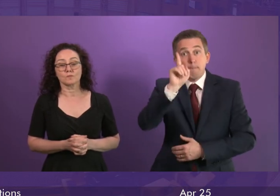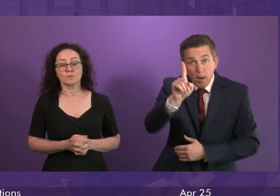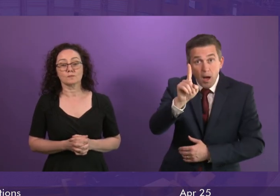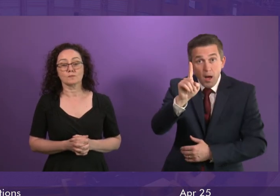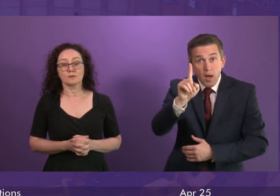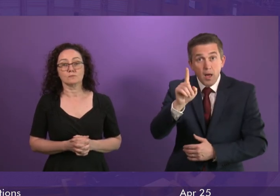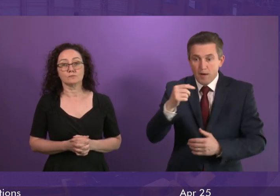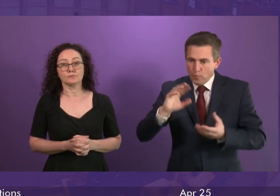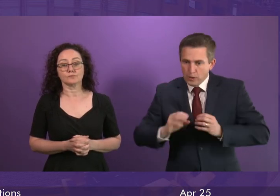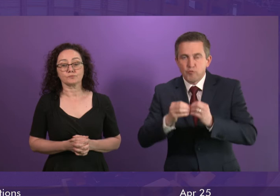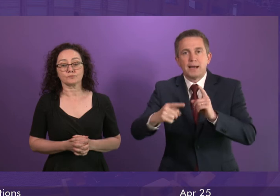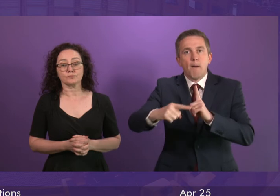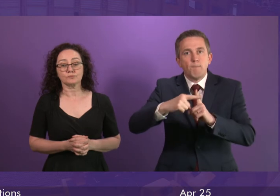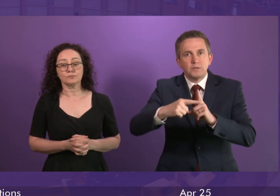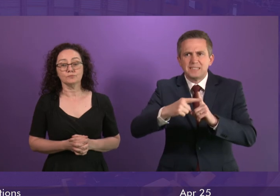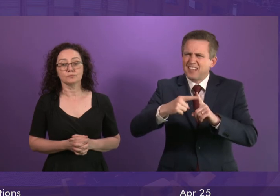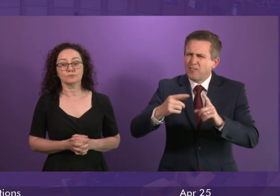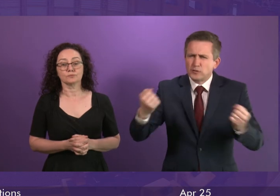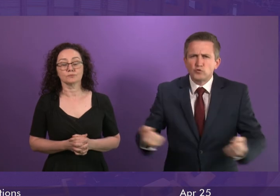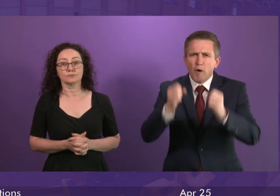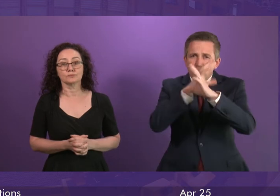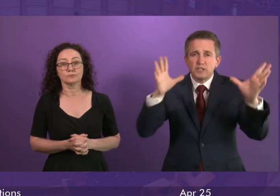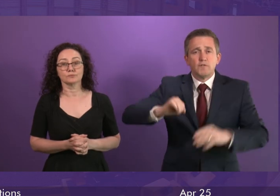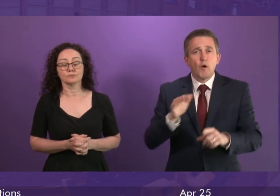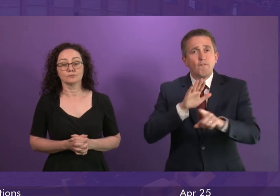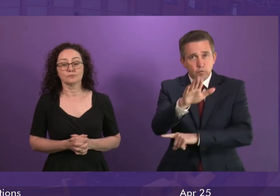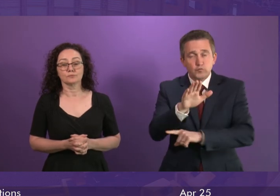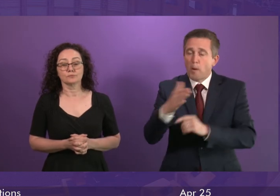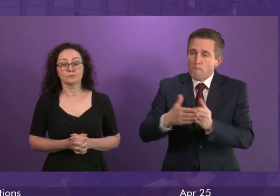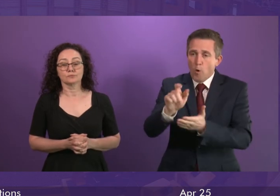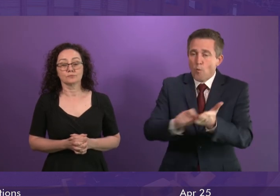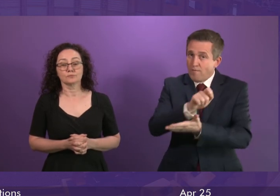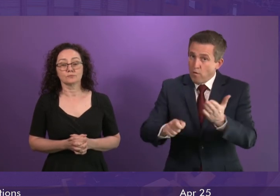if it is based on a positive, bold vision for Scotland’s future. Will the First Minister